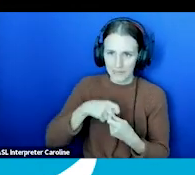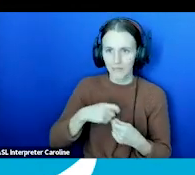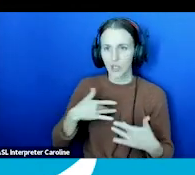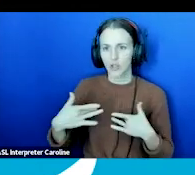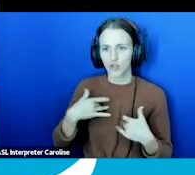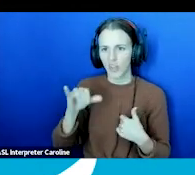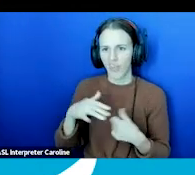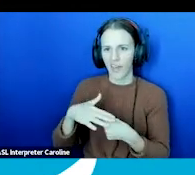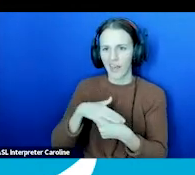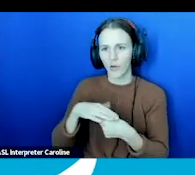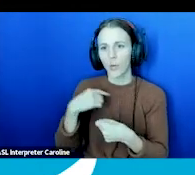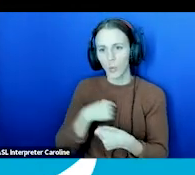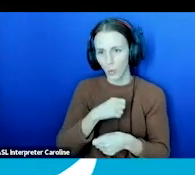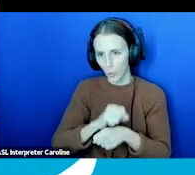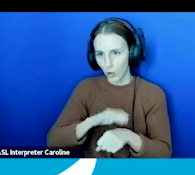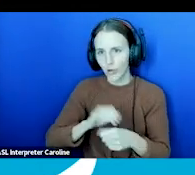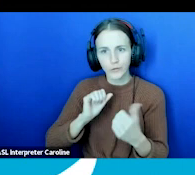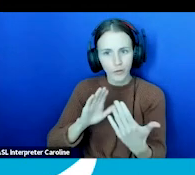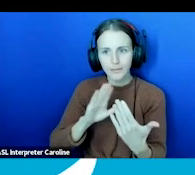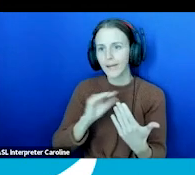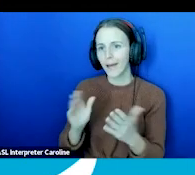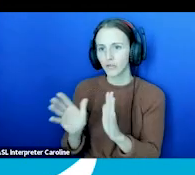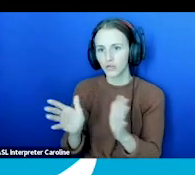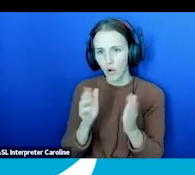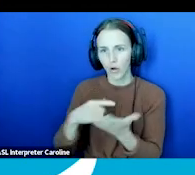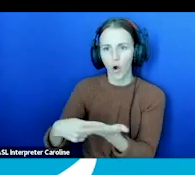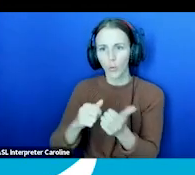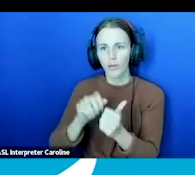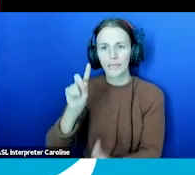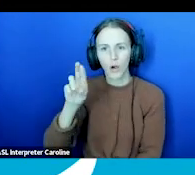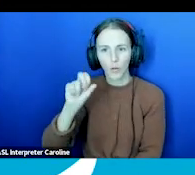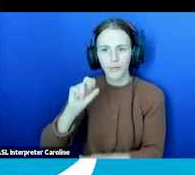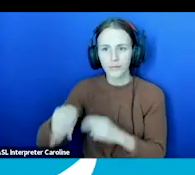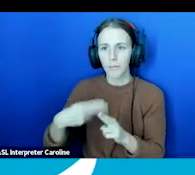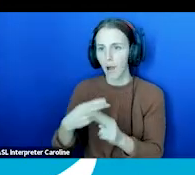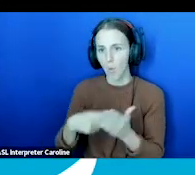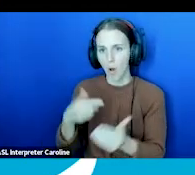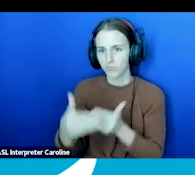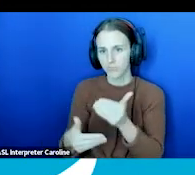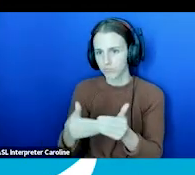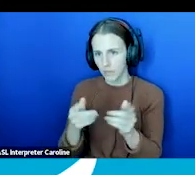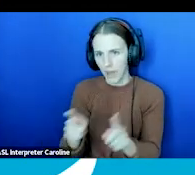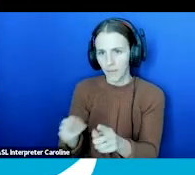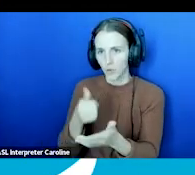THEY HAVE A CIL IN THEIR AREA? >> ABSOLUTELY. WE HAVE SPECIFIC CONCERNS ABOUT THAT AND WE ARE WORKING